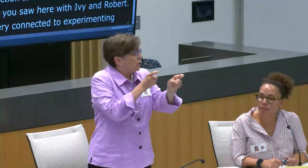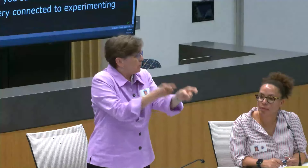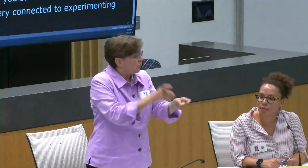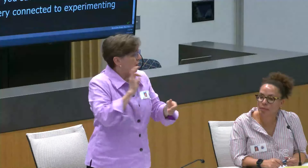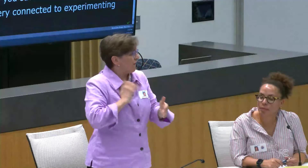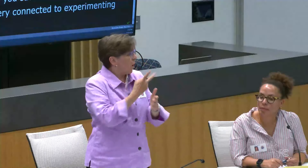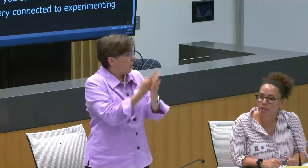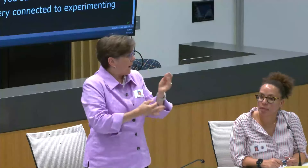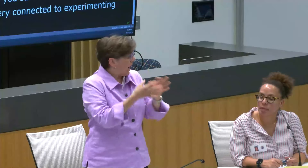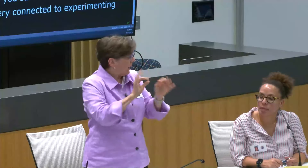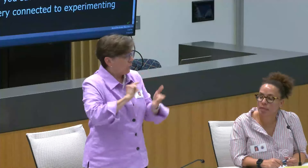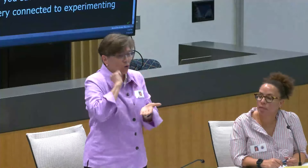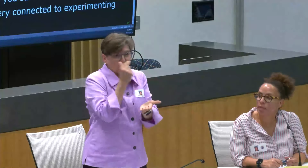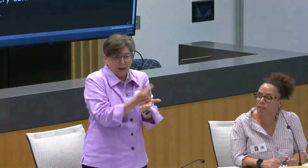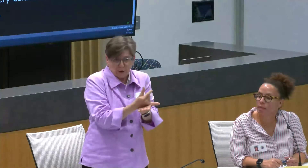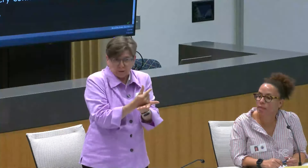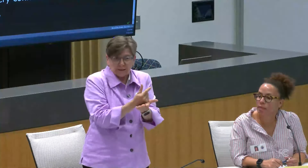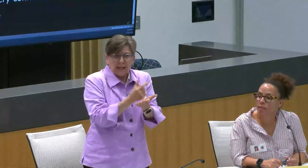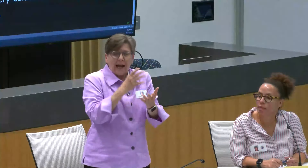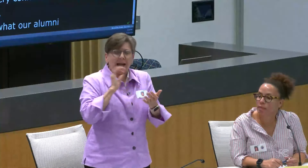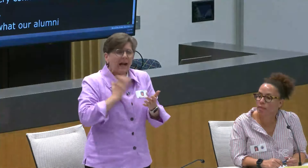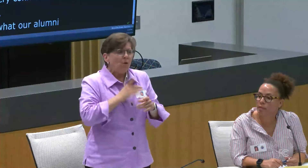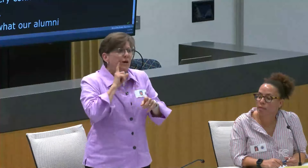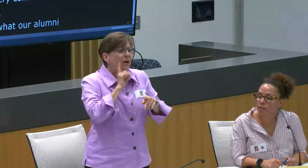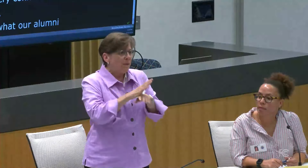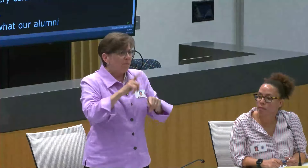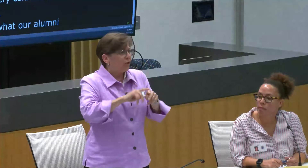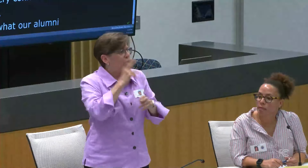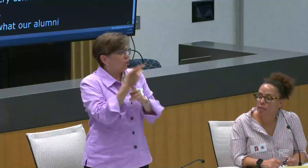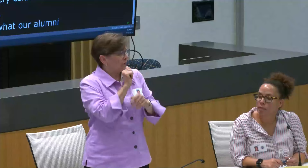THE TWO EXAMPLES YOU SAW HERE WITH IVY AND ROBERT.